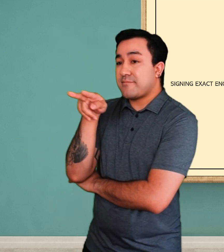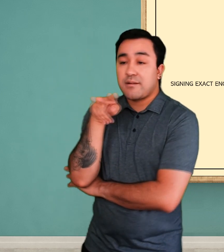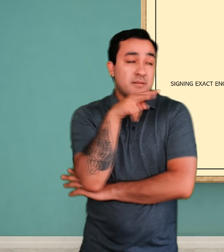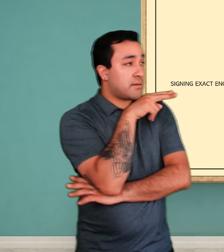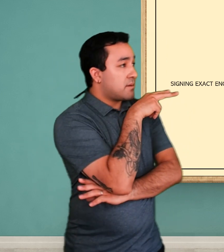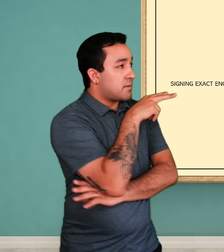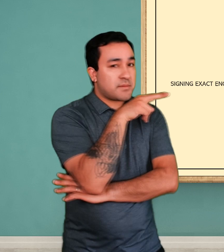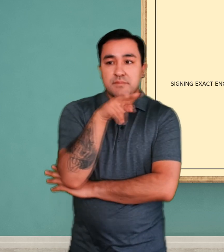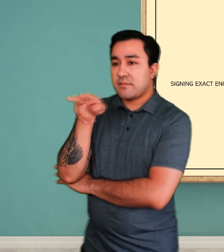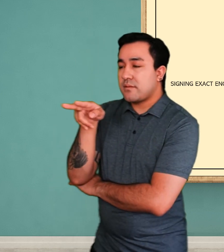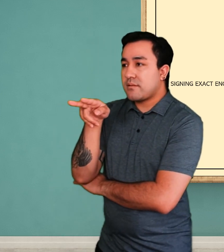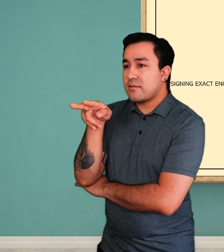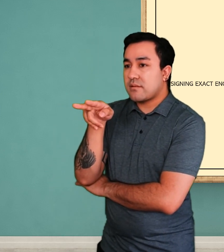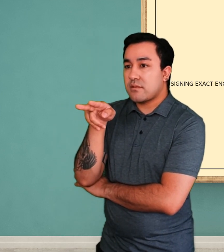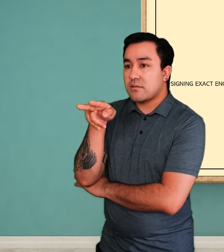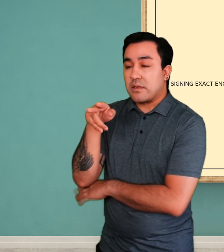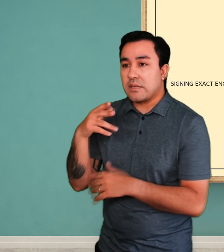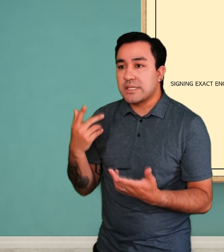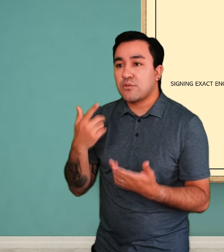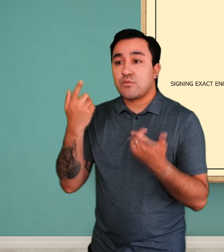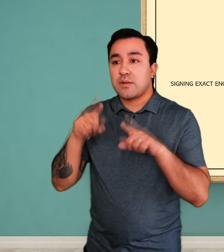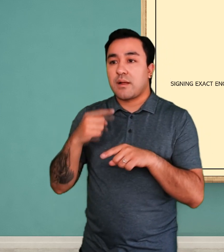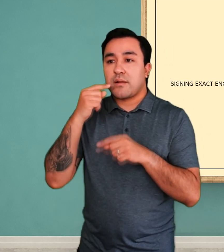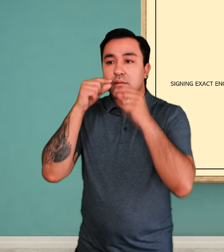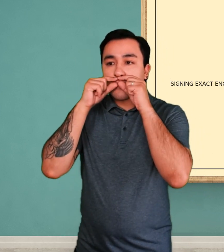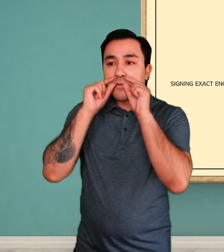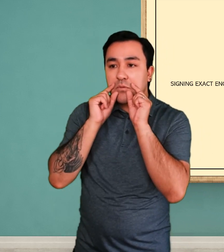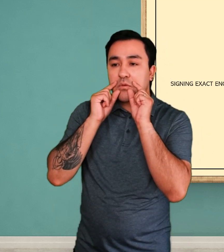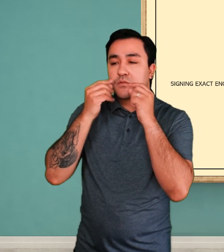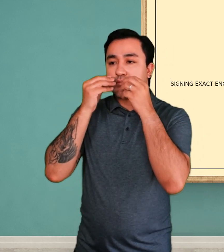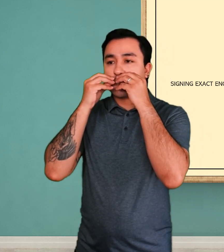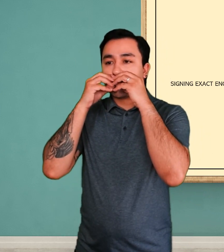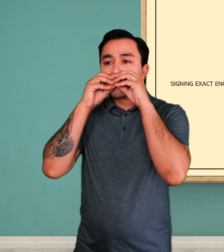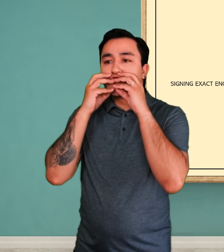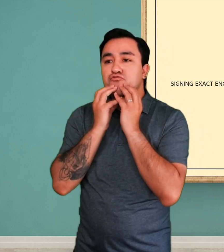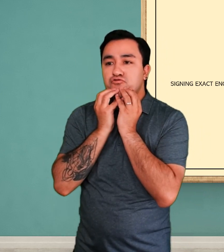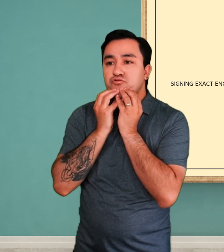What happens if the person has a beard or mustache that covers part or all of their lips?